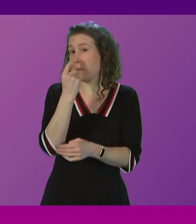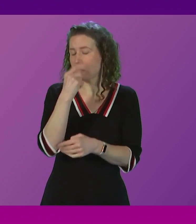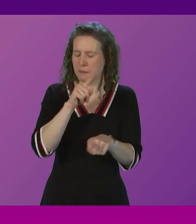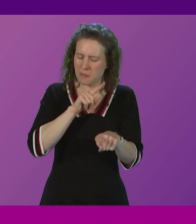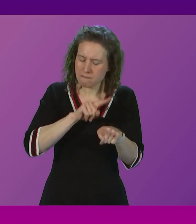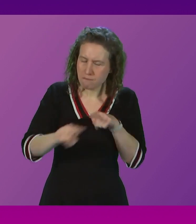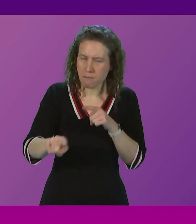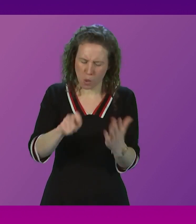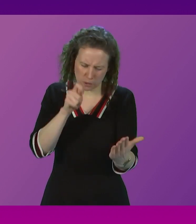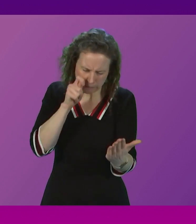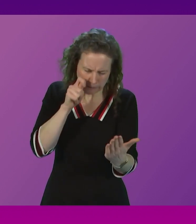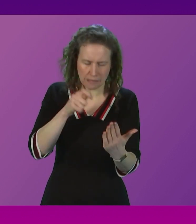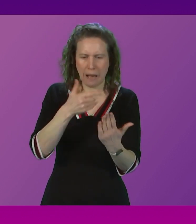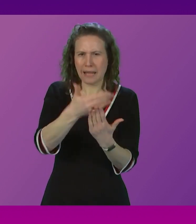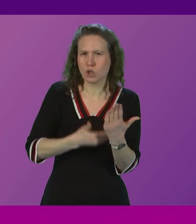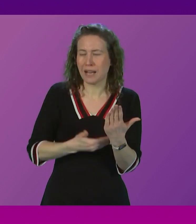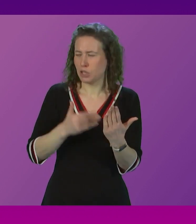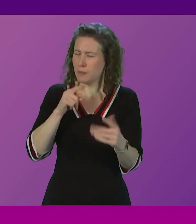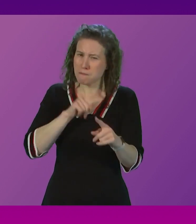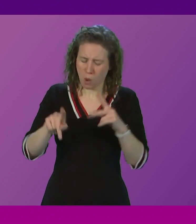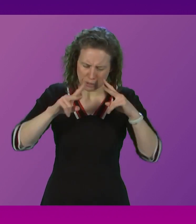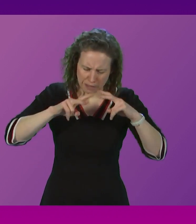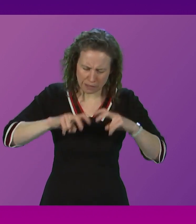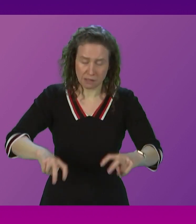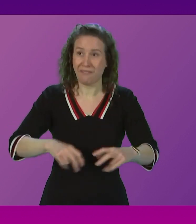scrutinised piece of legislation in the history of the Parliament.